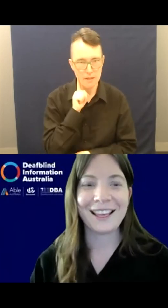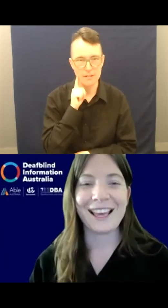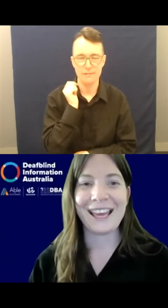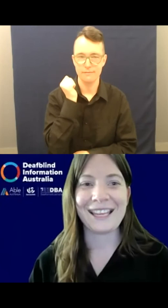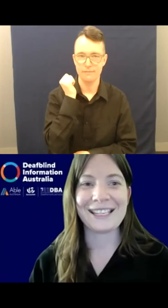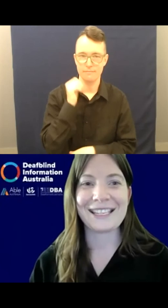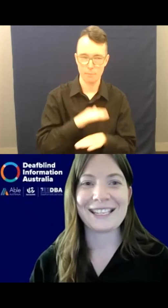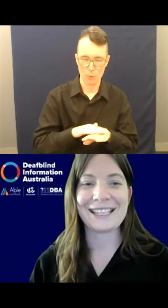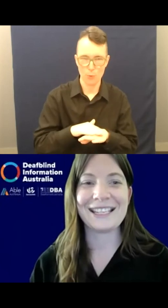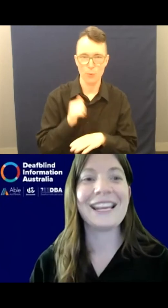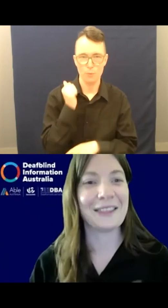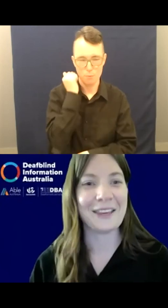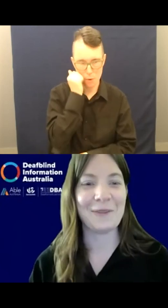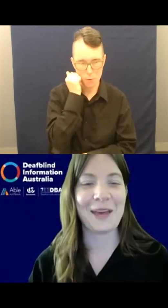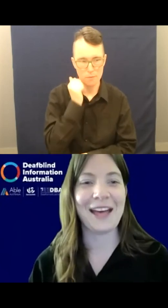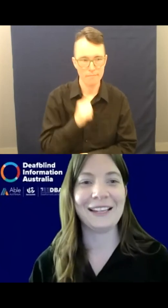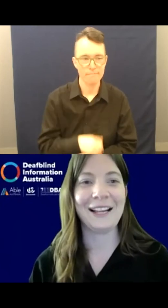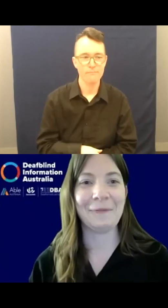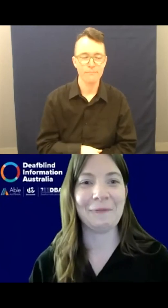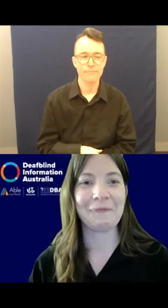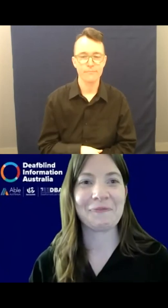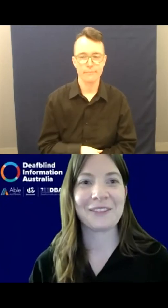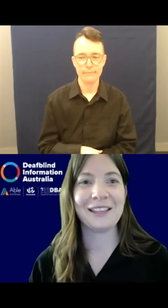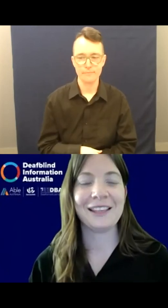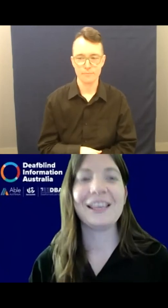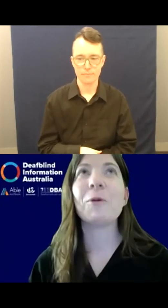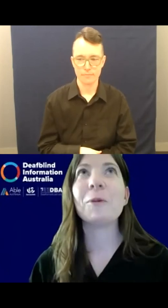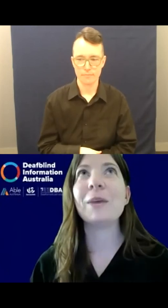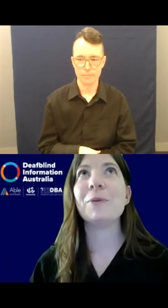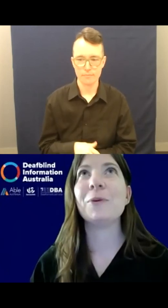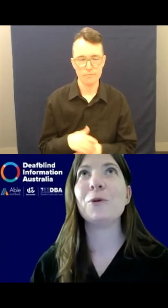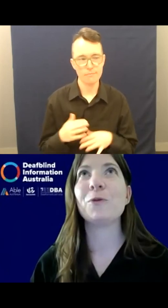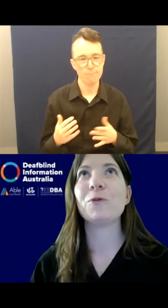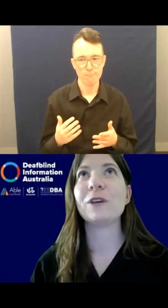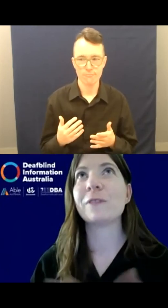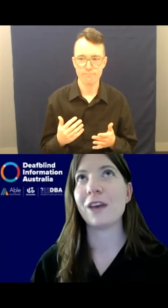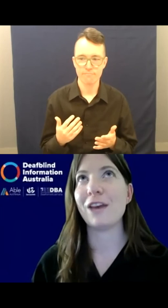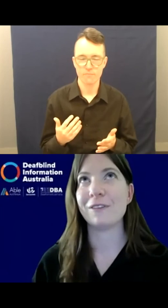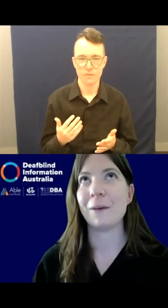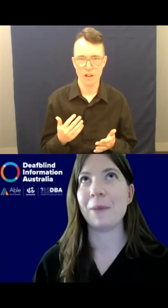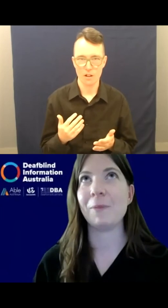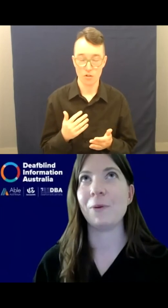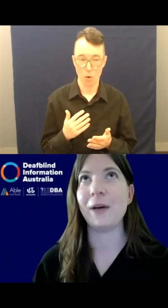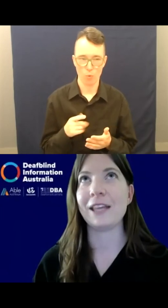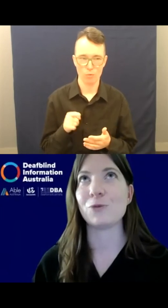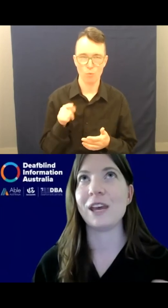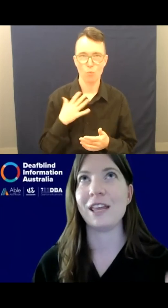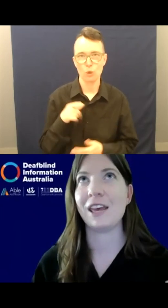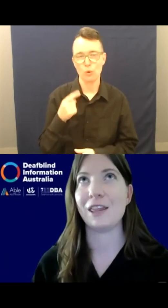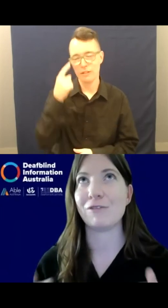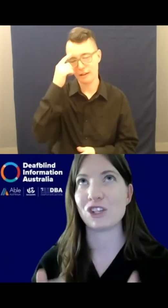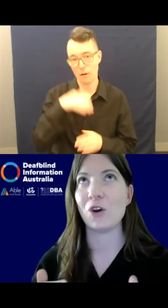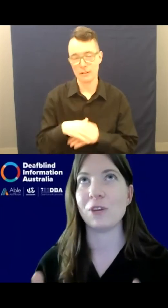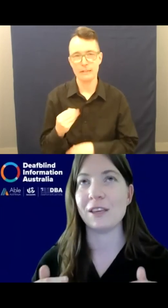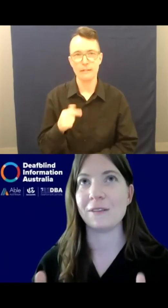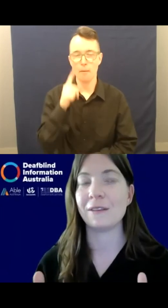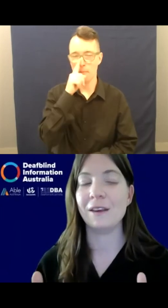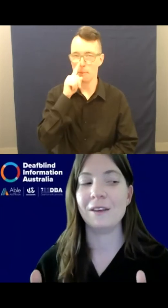And thinking about what feels okay for some people and where their threshold is, so